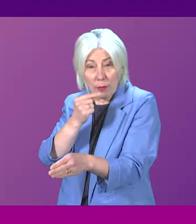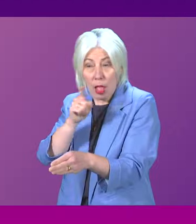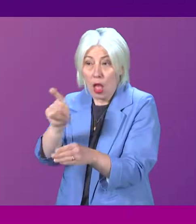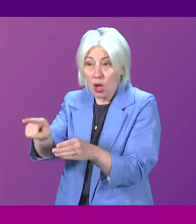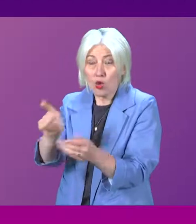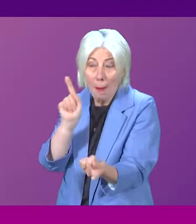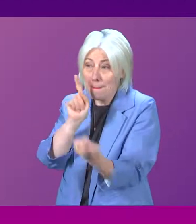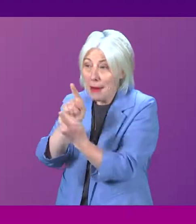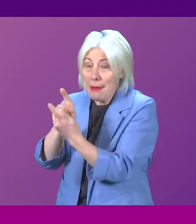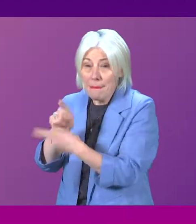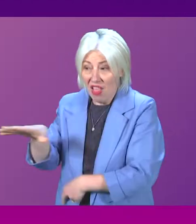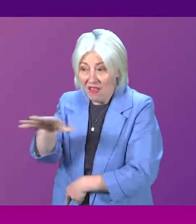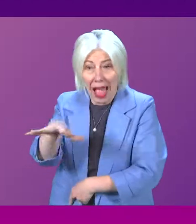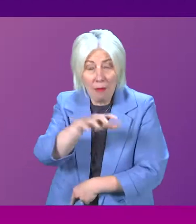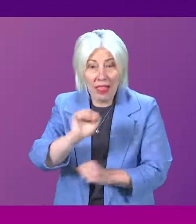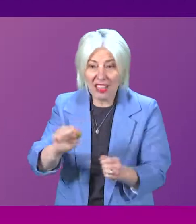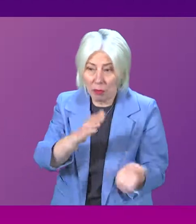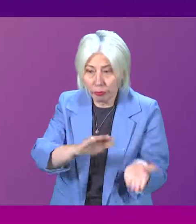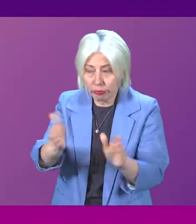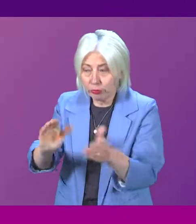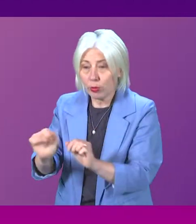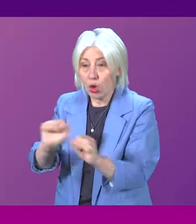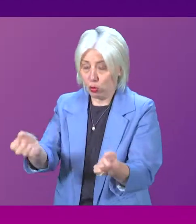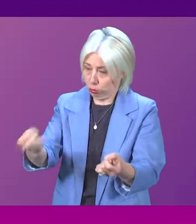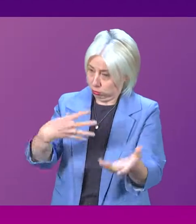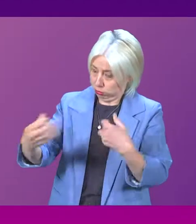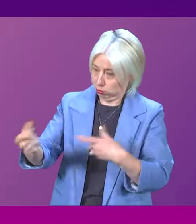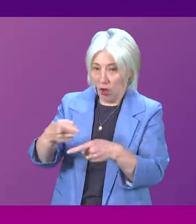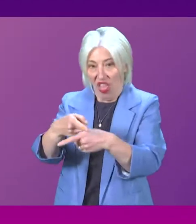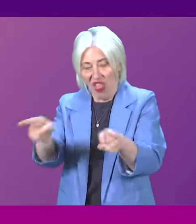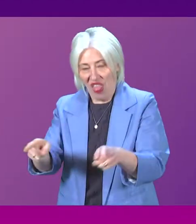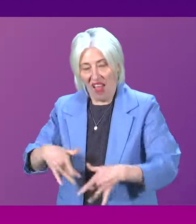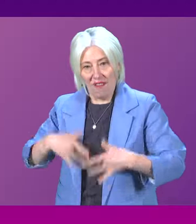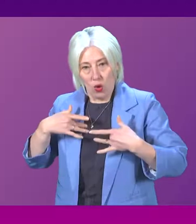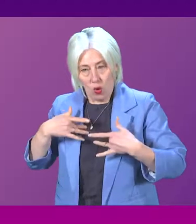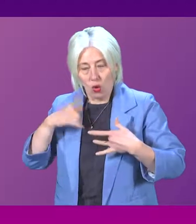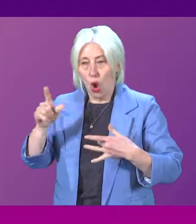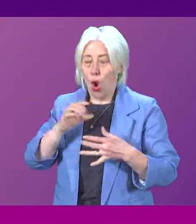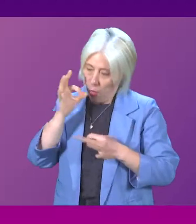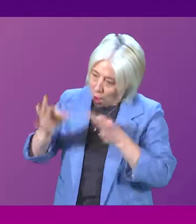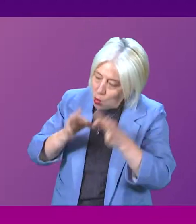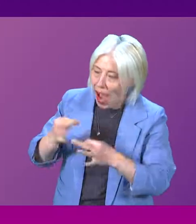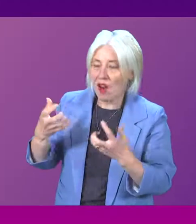so that he may hear at first hand their perspective about the inquiry and its approach.